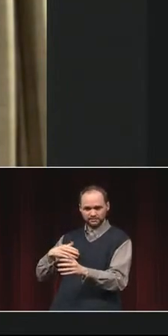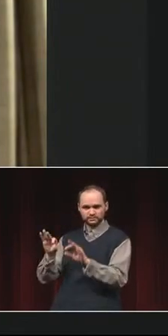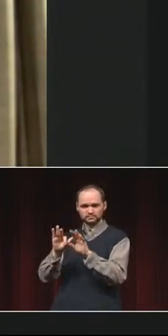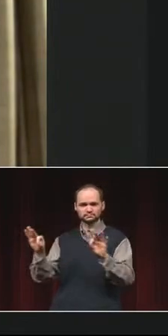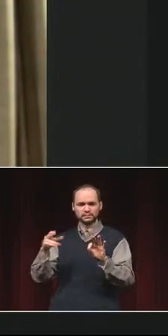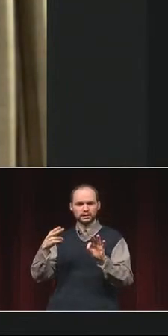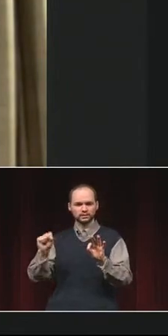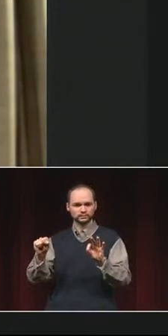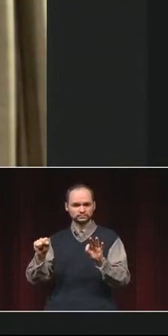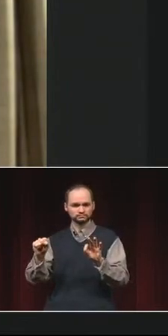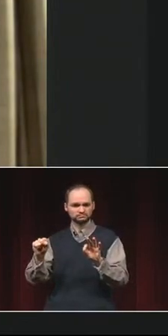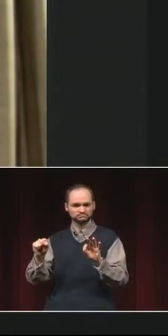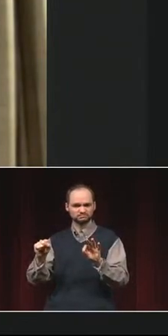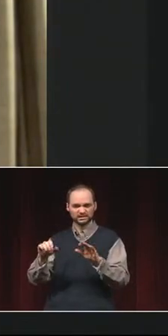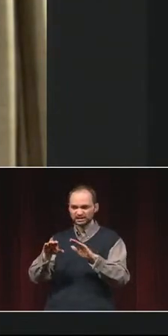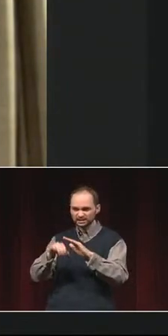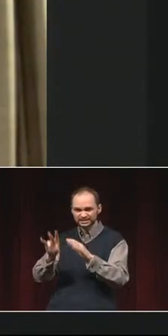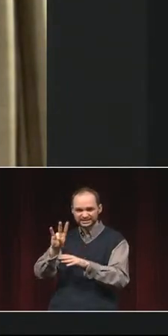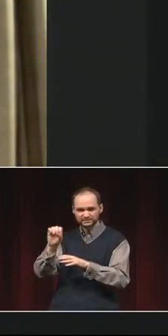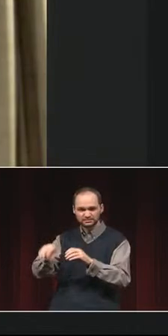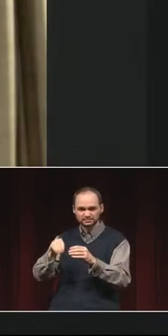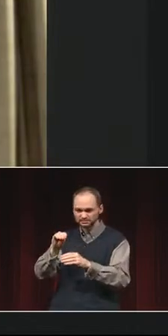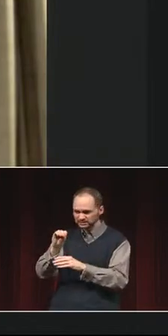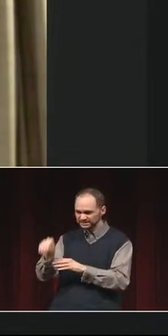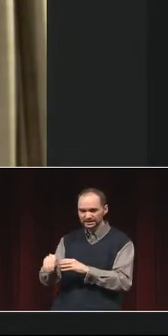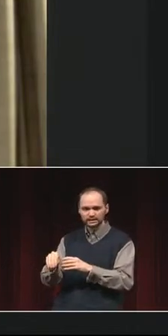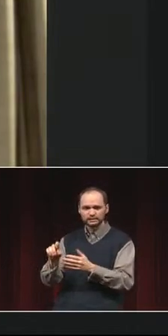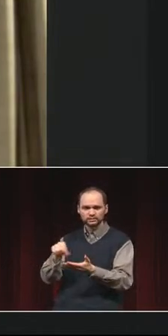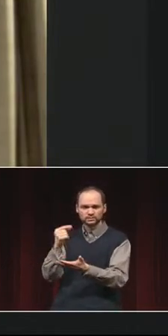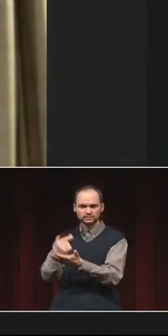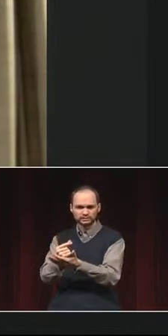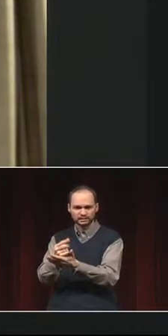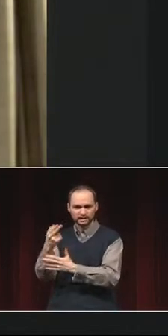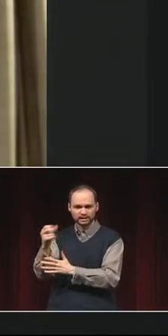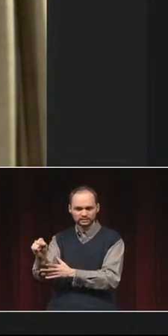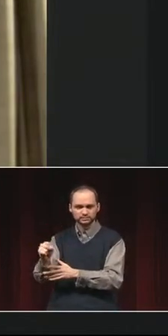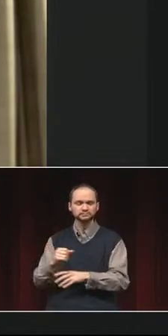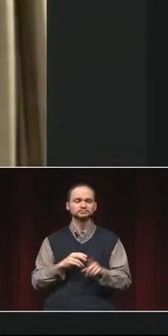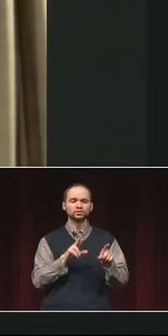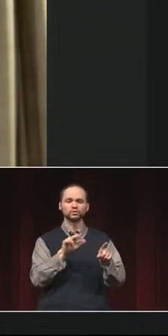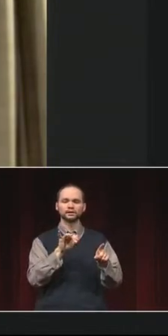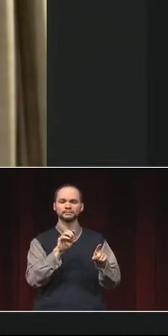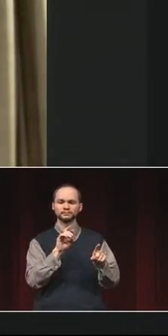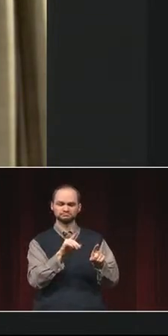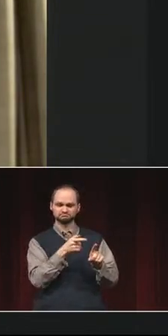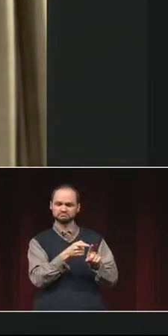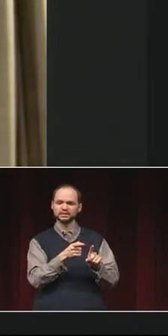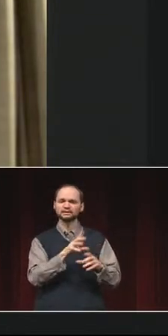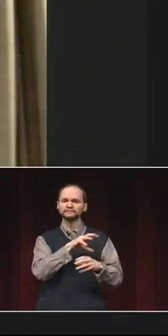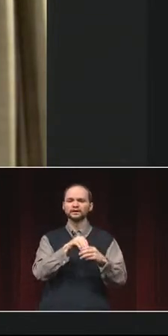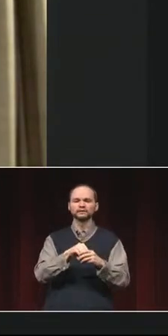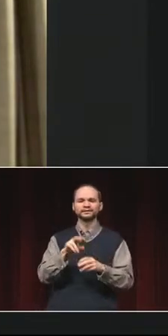Raymond was a member of the National Association for the Advancement of Colored People or the